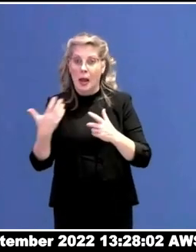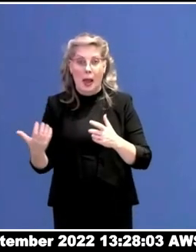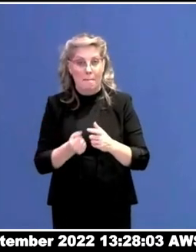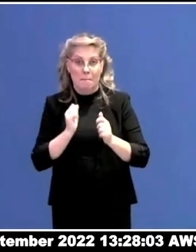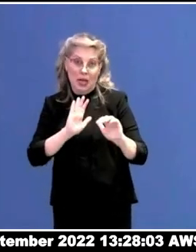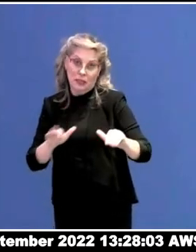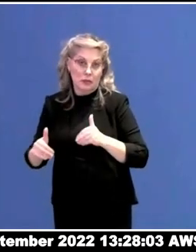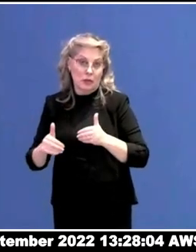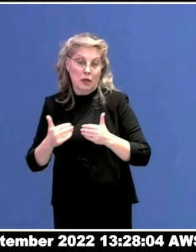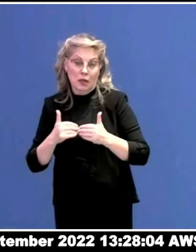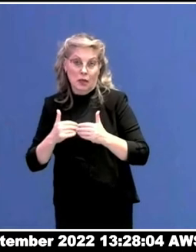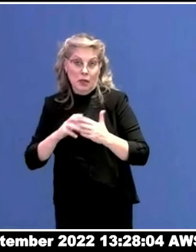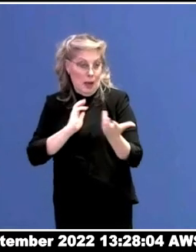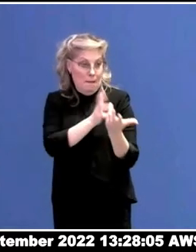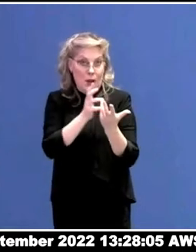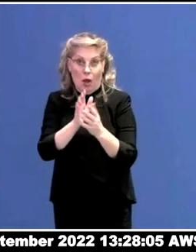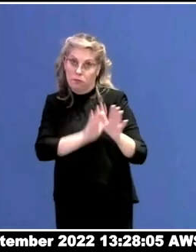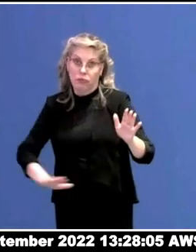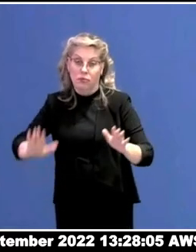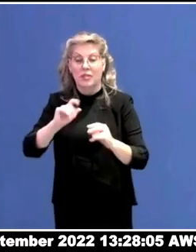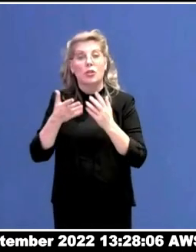work all over the country. Usually at great expense.